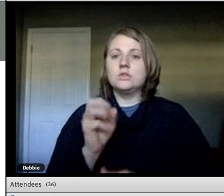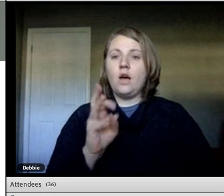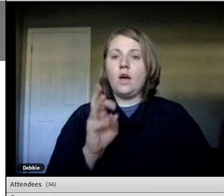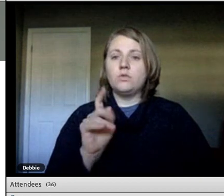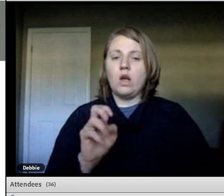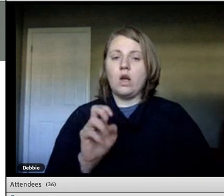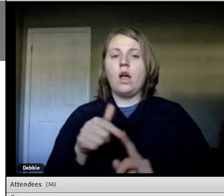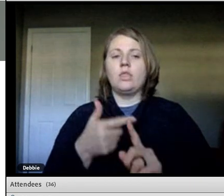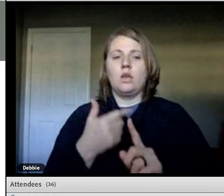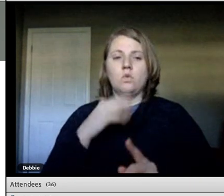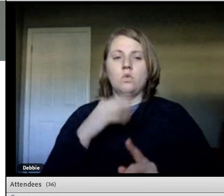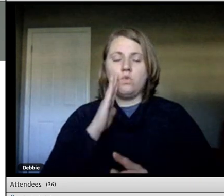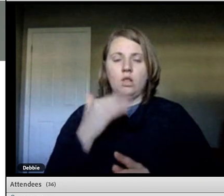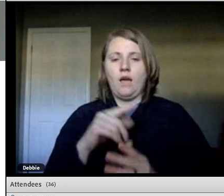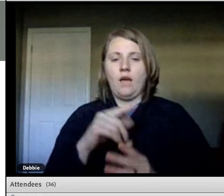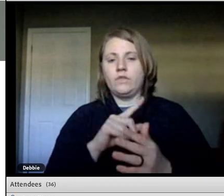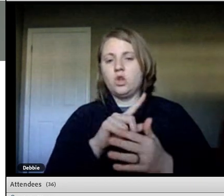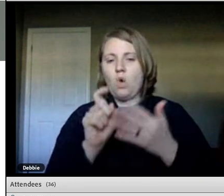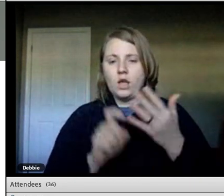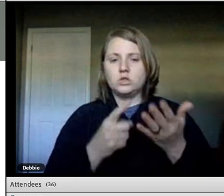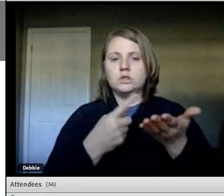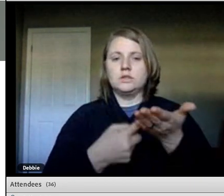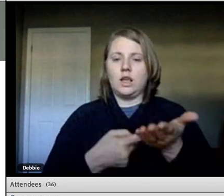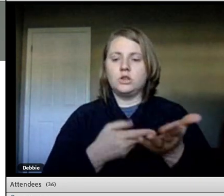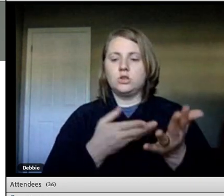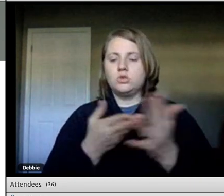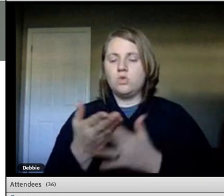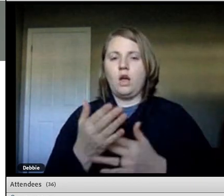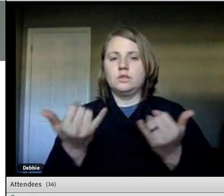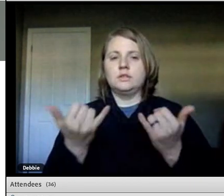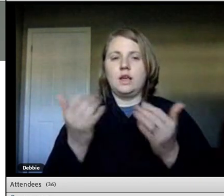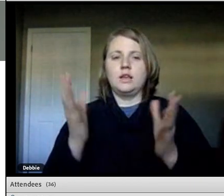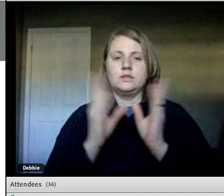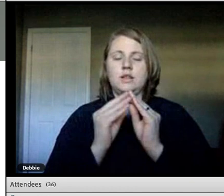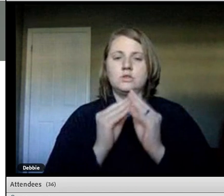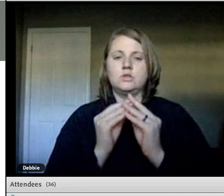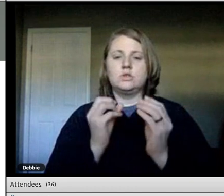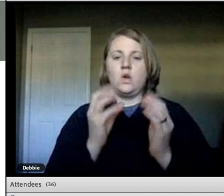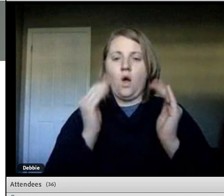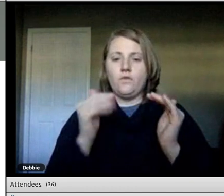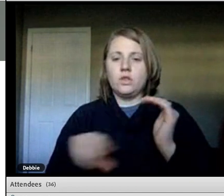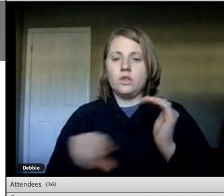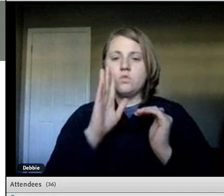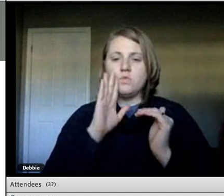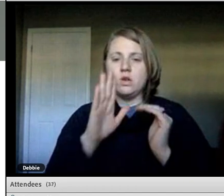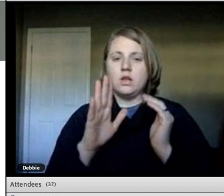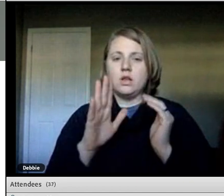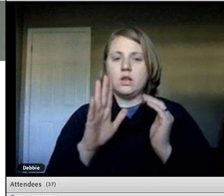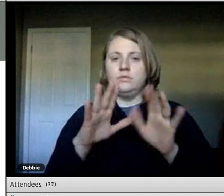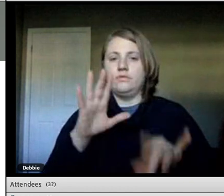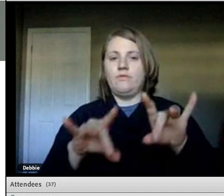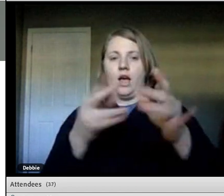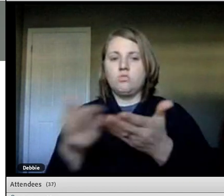throughout today's session, so hopefully you will find resources that help with you,